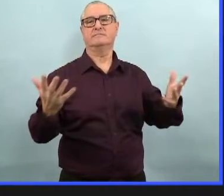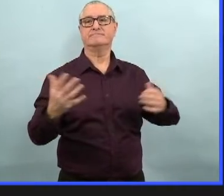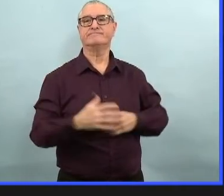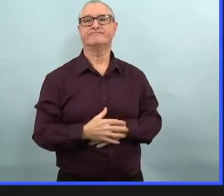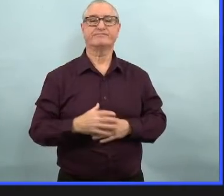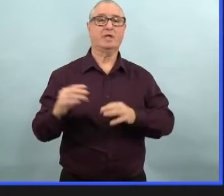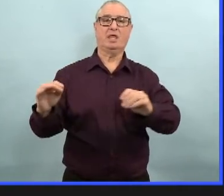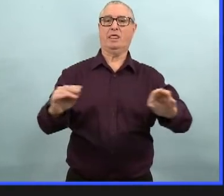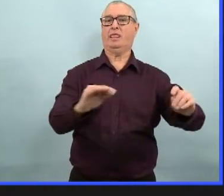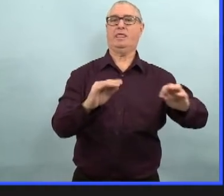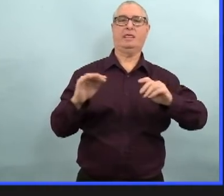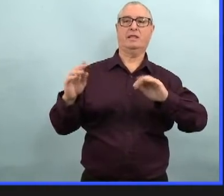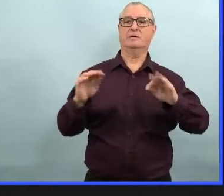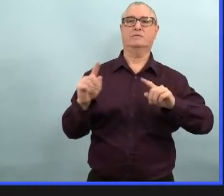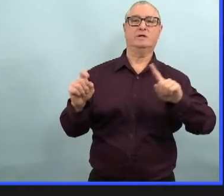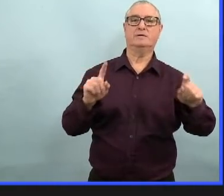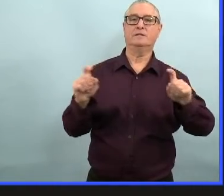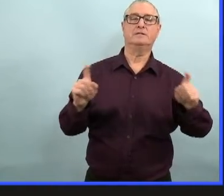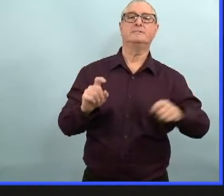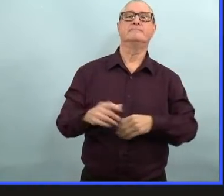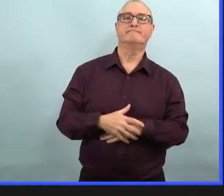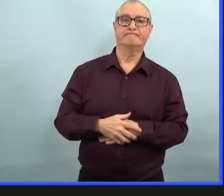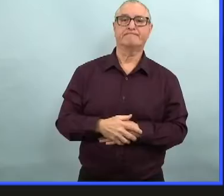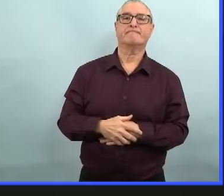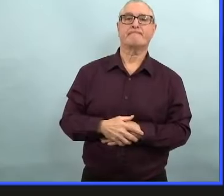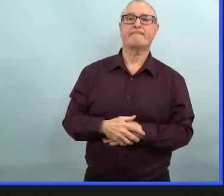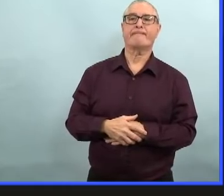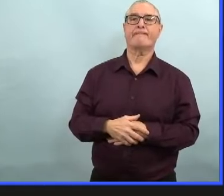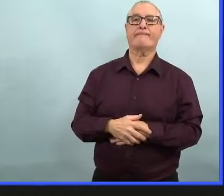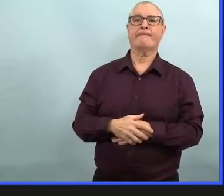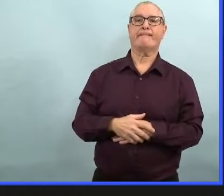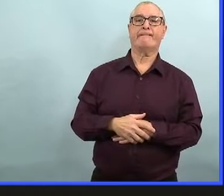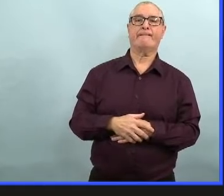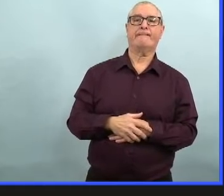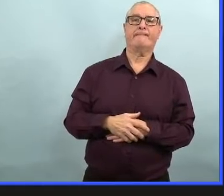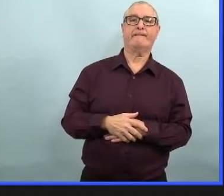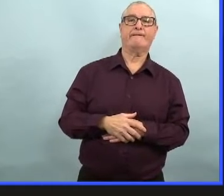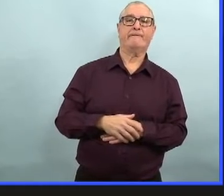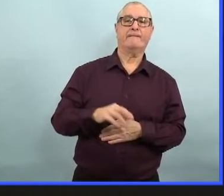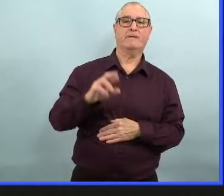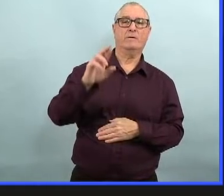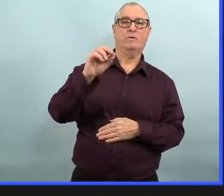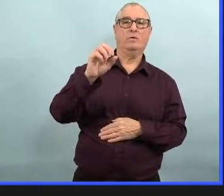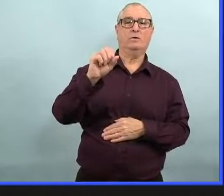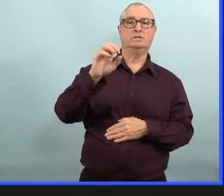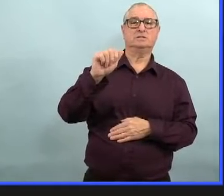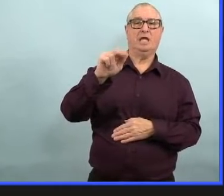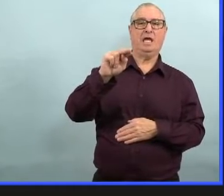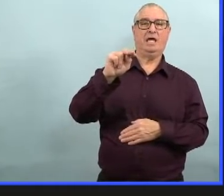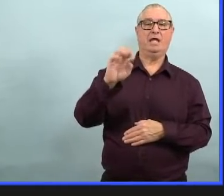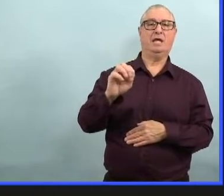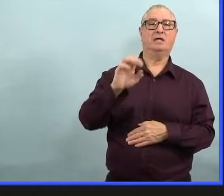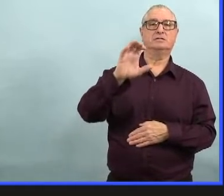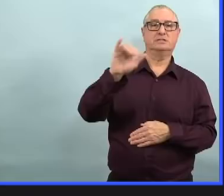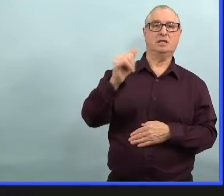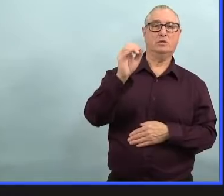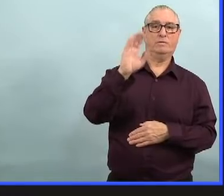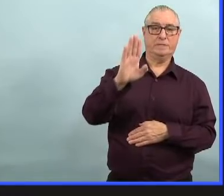hi dr wilson here with uh rosanna with cjob here uh we're seeing the number of kids hospitalizations spike in other jurisdictions what's that looking